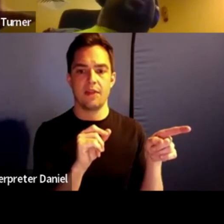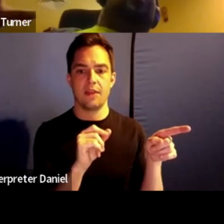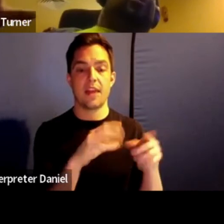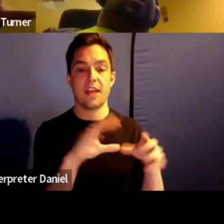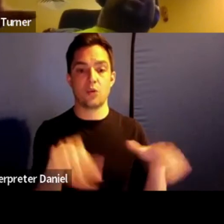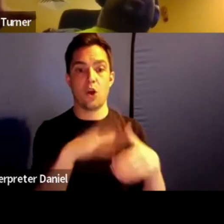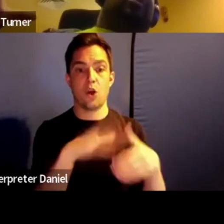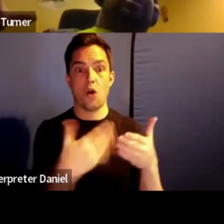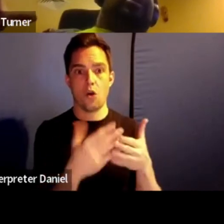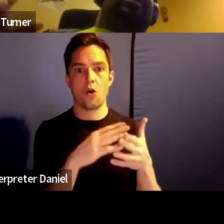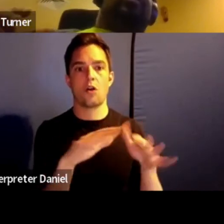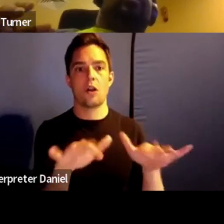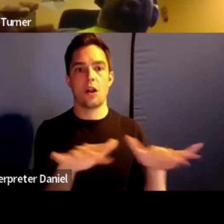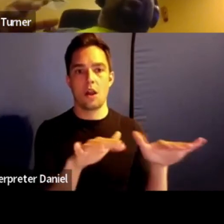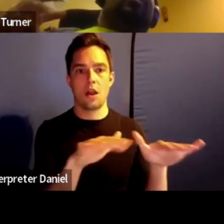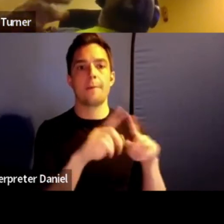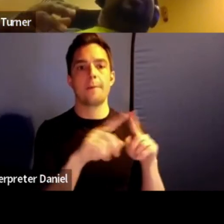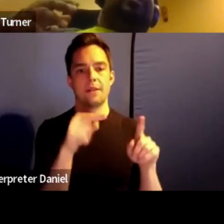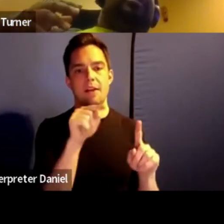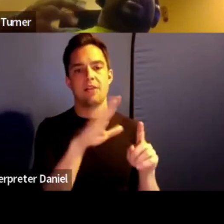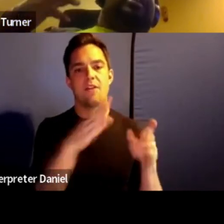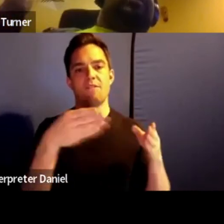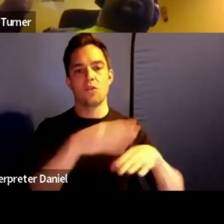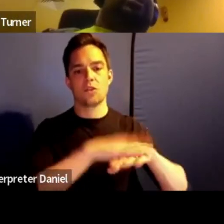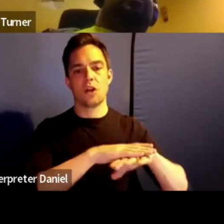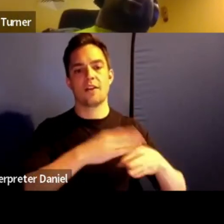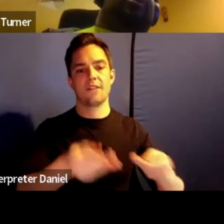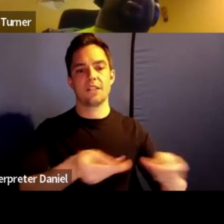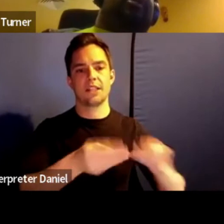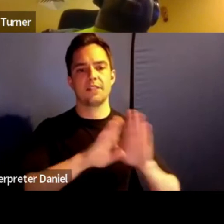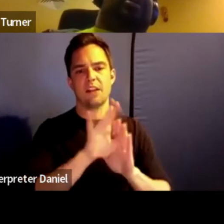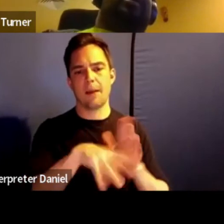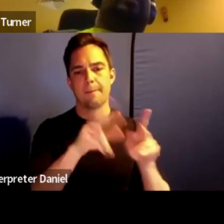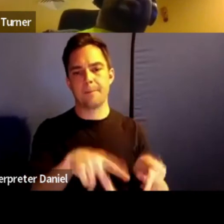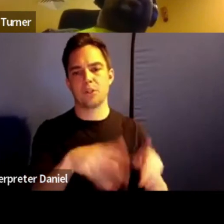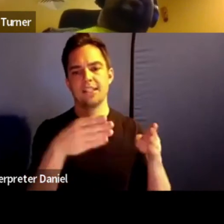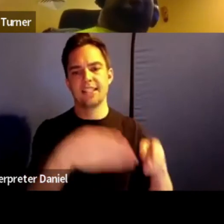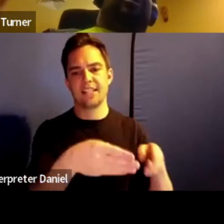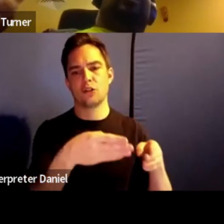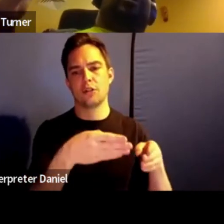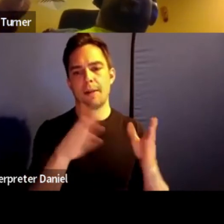they're focused on facilitating the development of the person centered plan, monitoring for